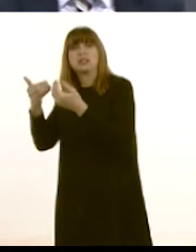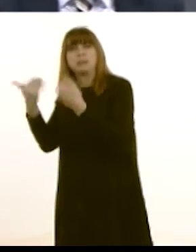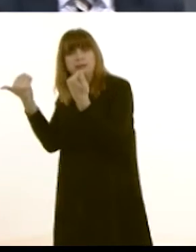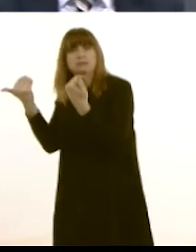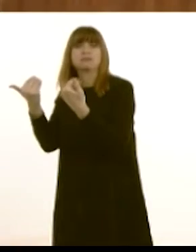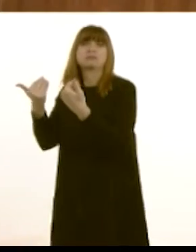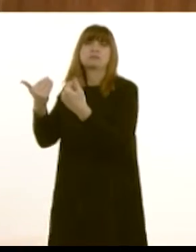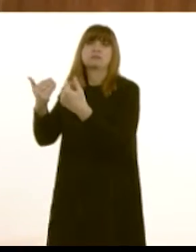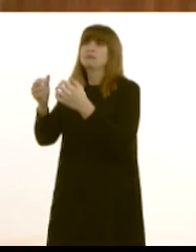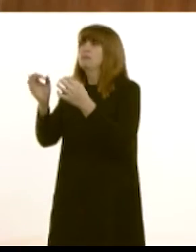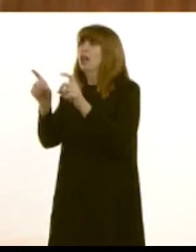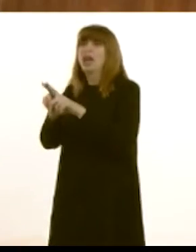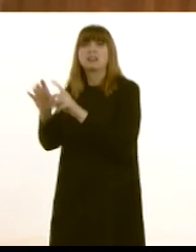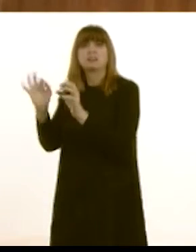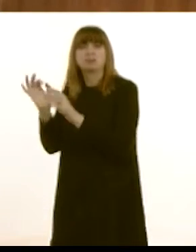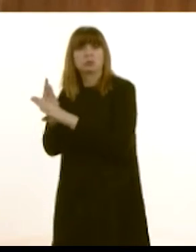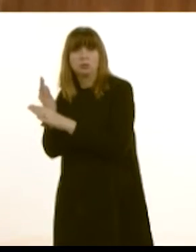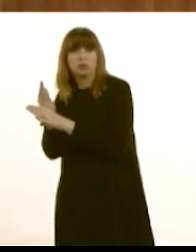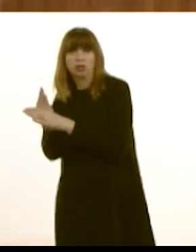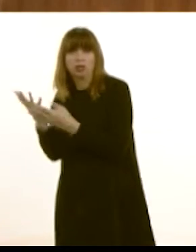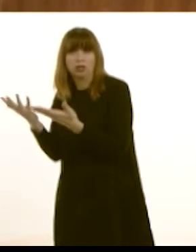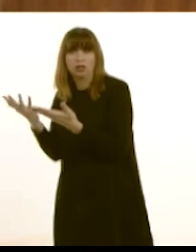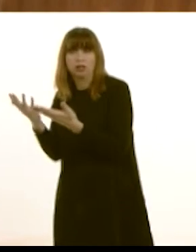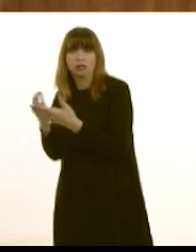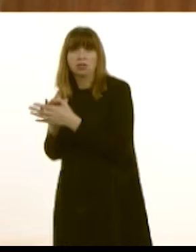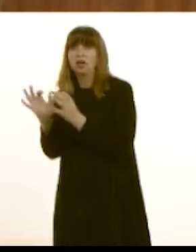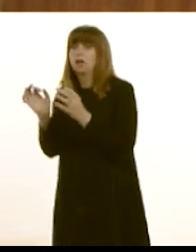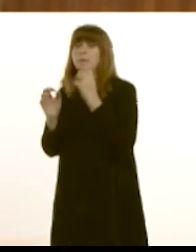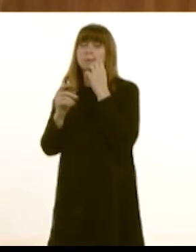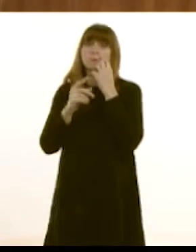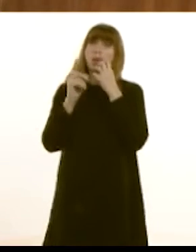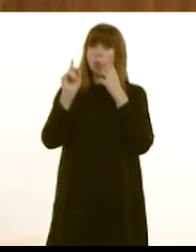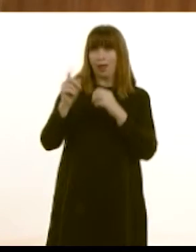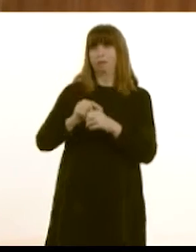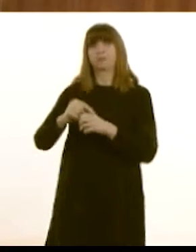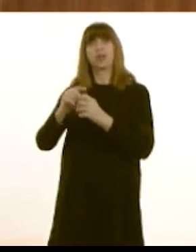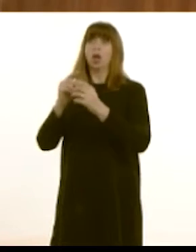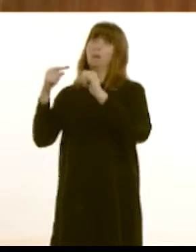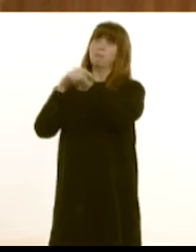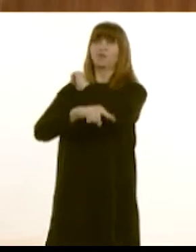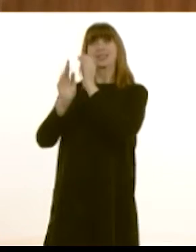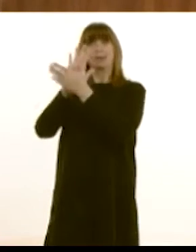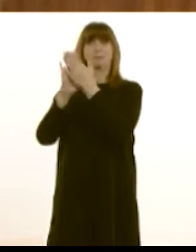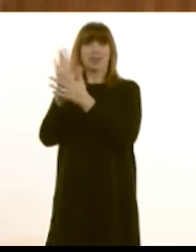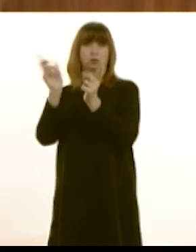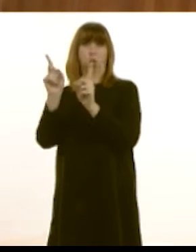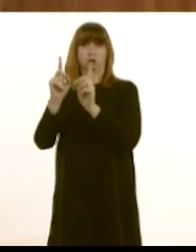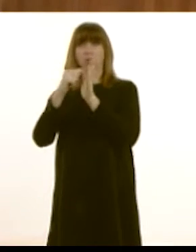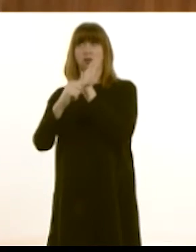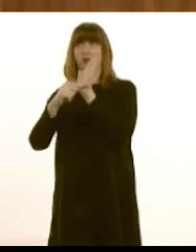Carwyn Jones: Well, of course, if I remember rightly, the definition of poverty in England was changed in order to make it look better than it actually was.